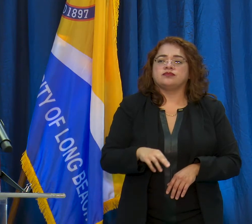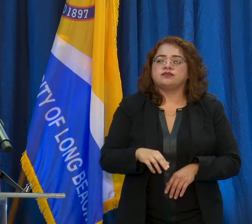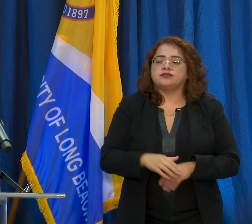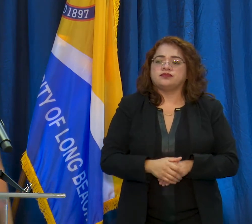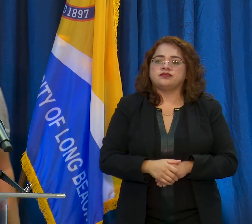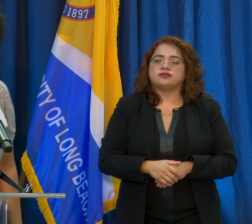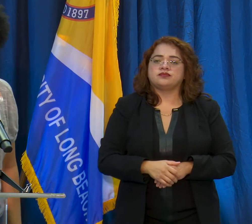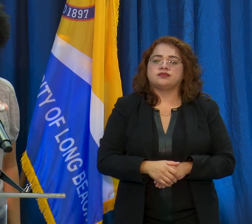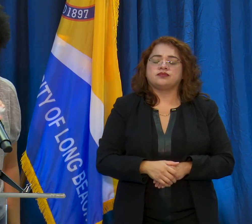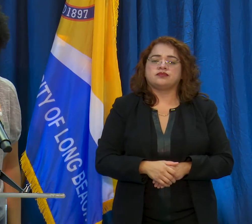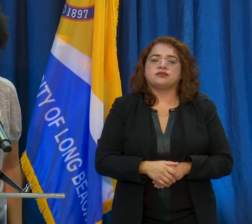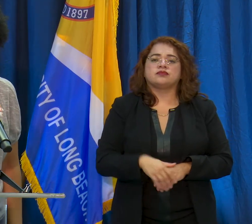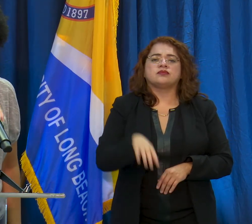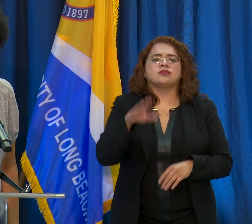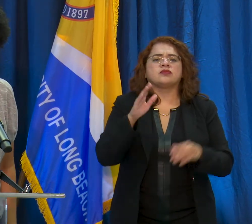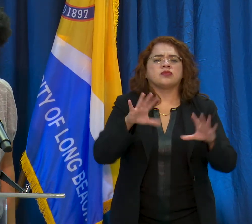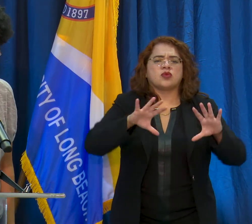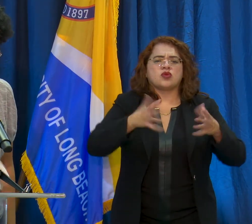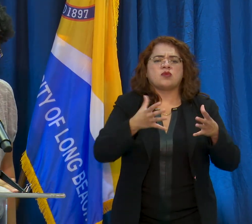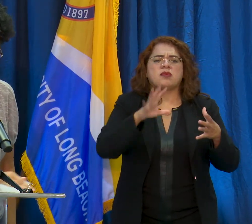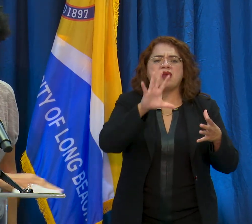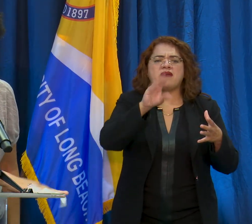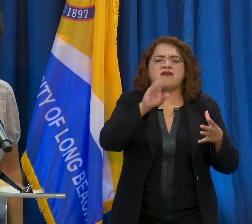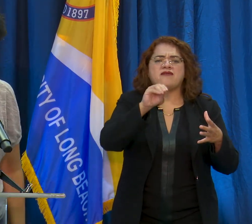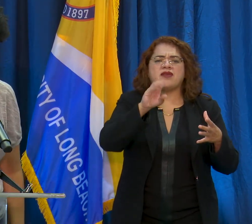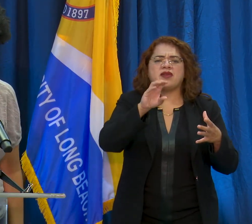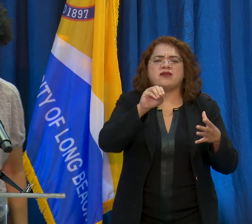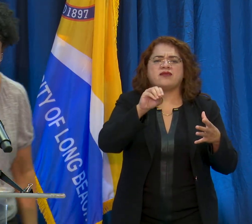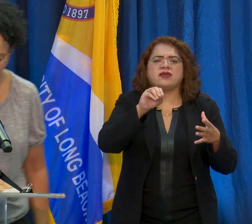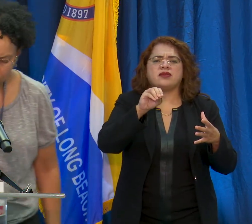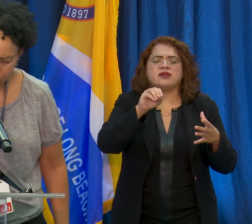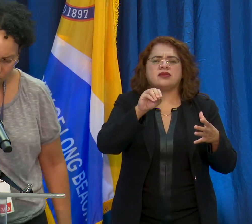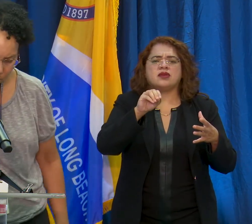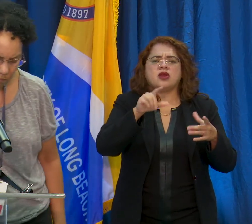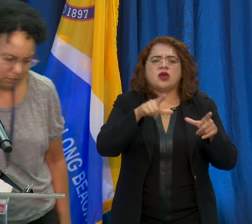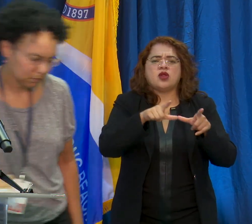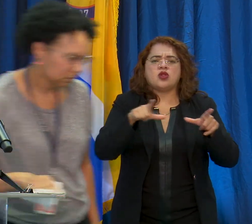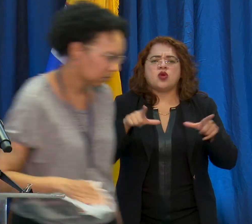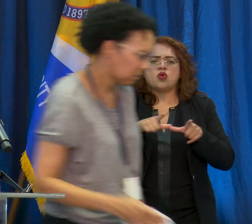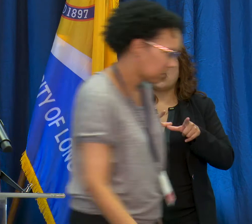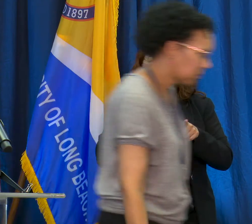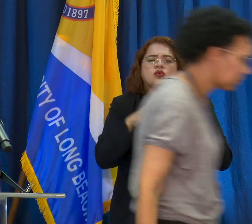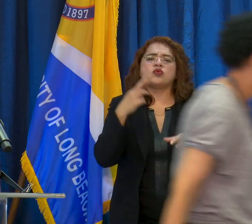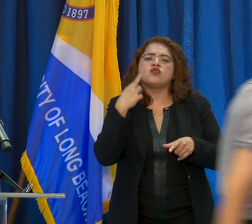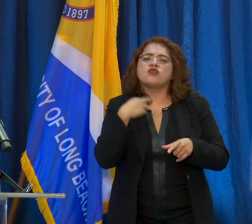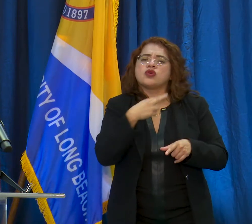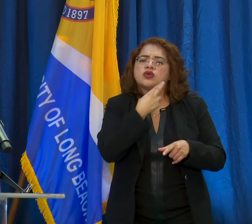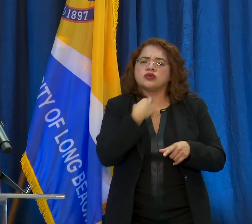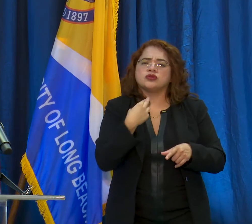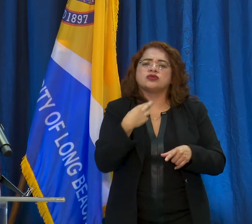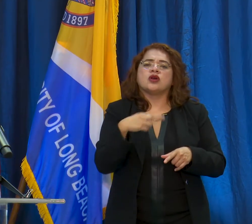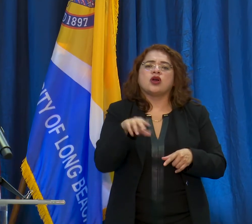full-service restaurants have created the Long Beach Restaurant Association and there's also a separate effort to create a local